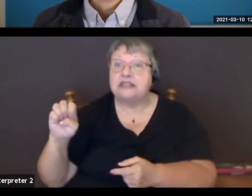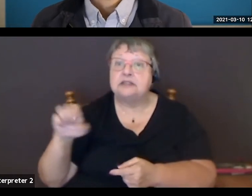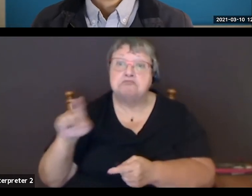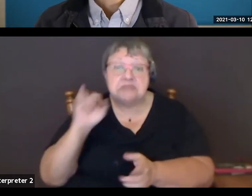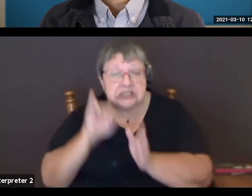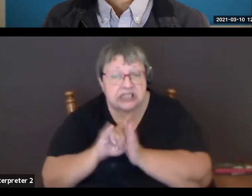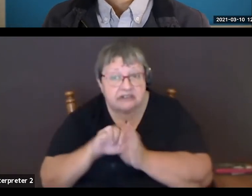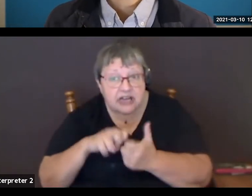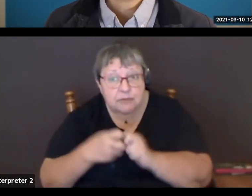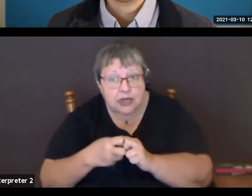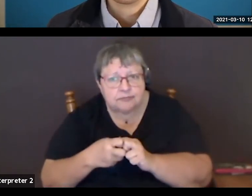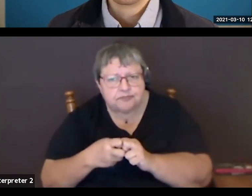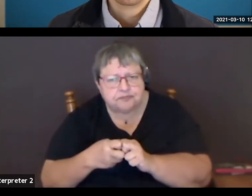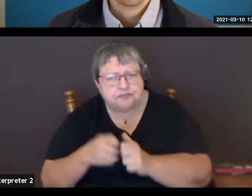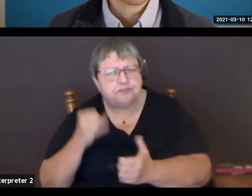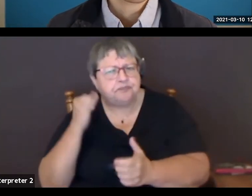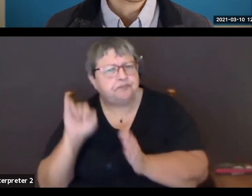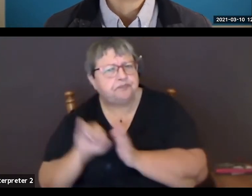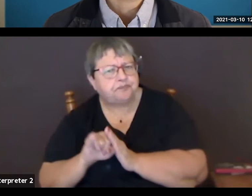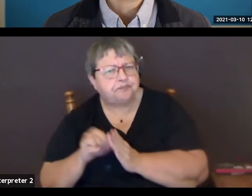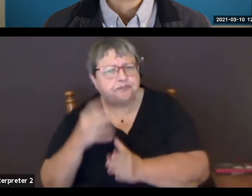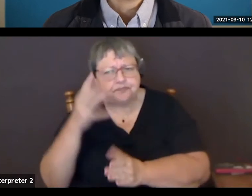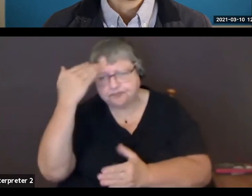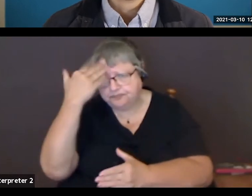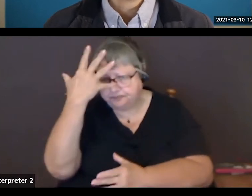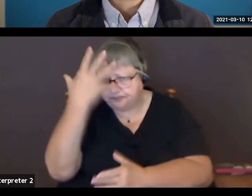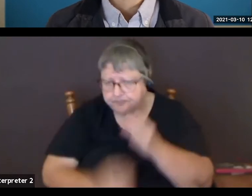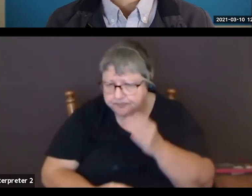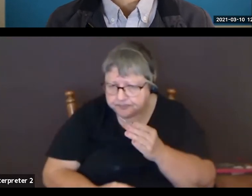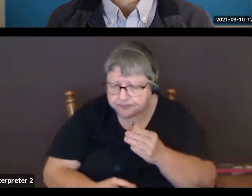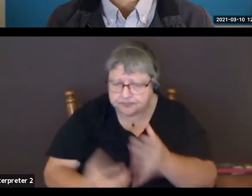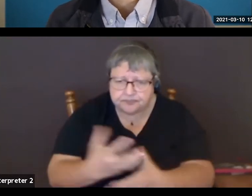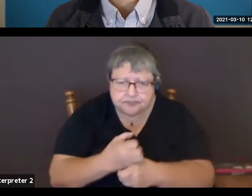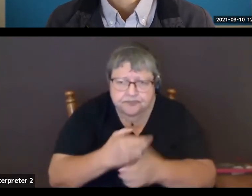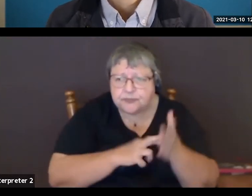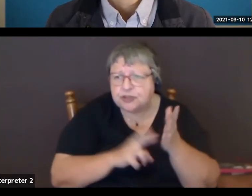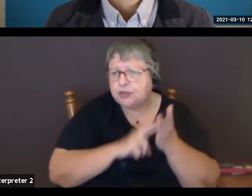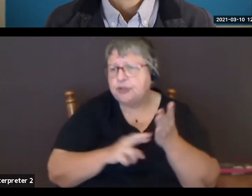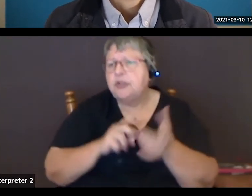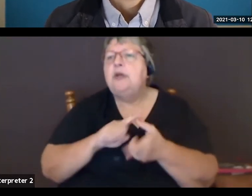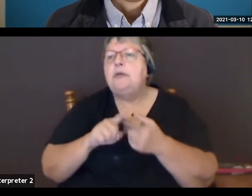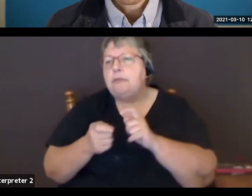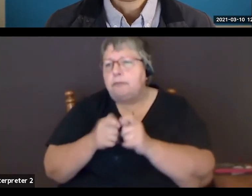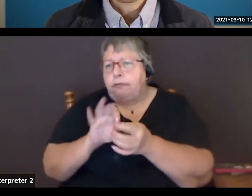and then guide policy decisions with science as a very valuable byproduct.